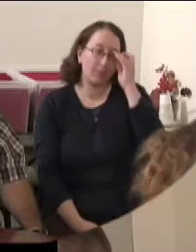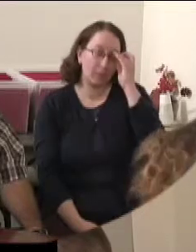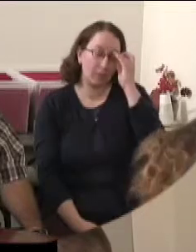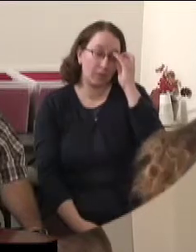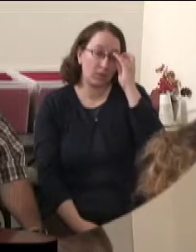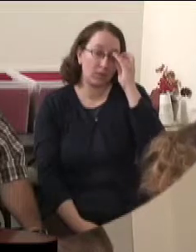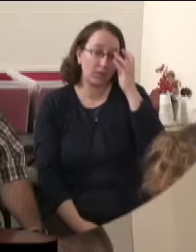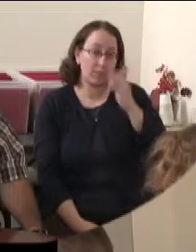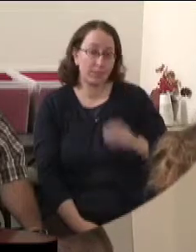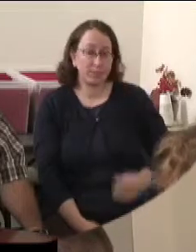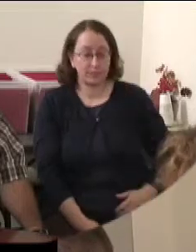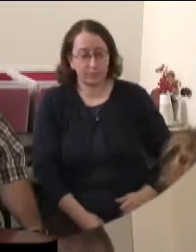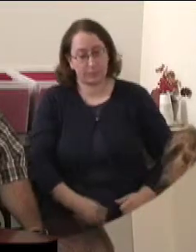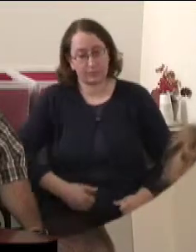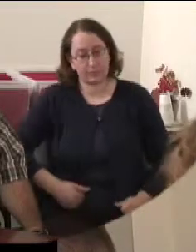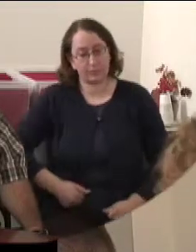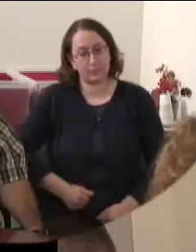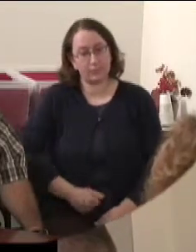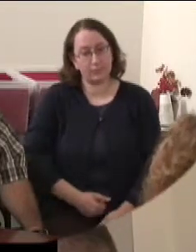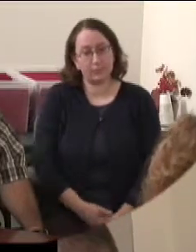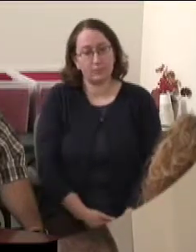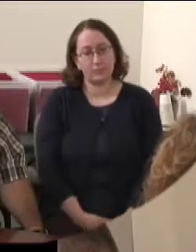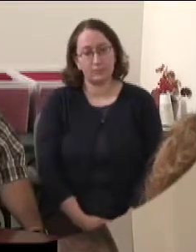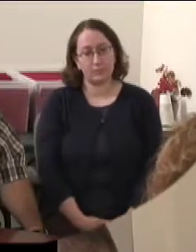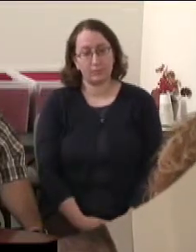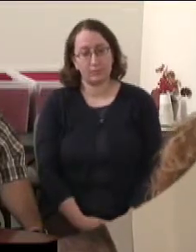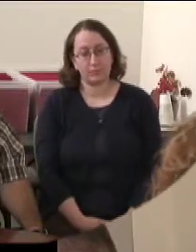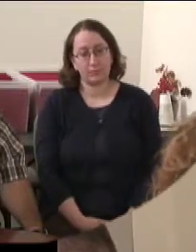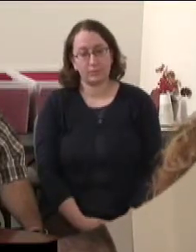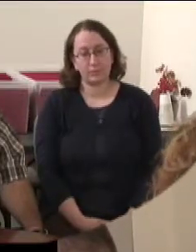Now, um, and I know that you kind of answered